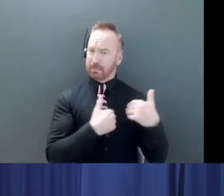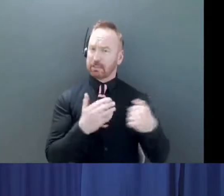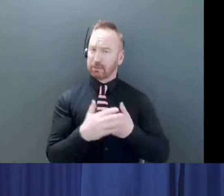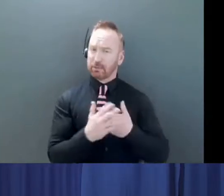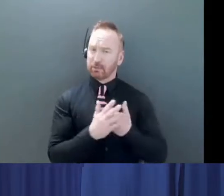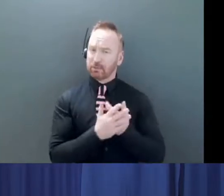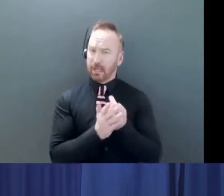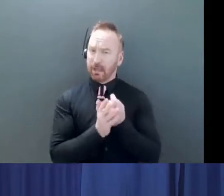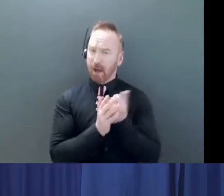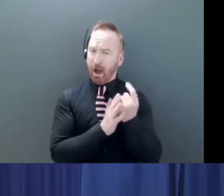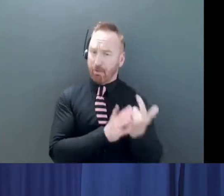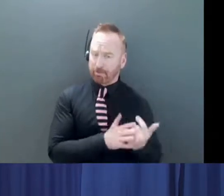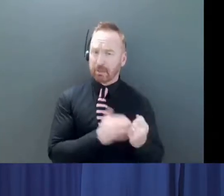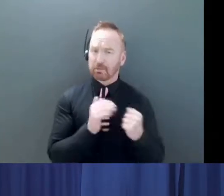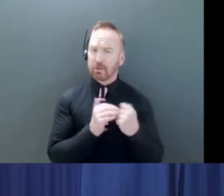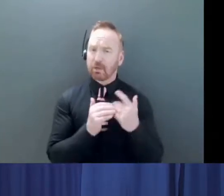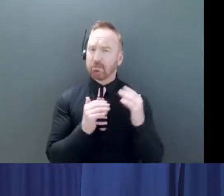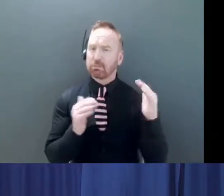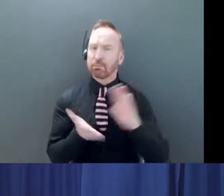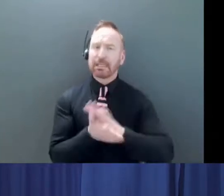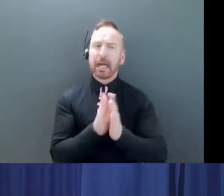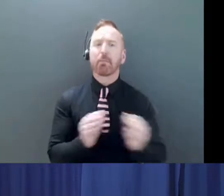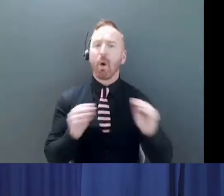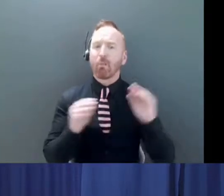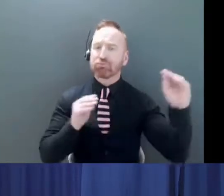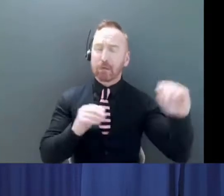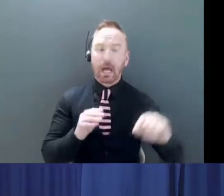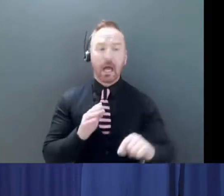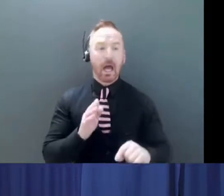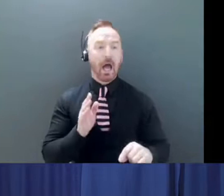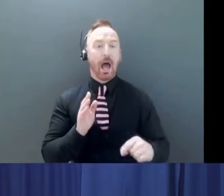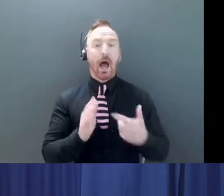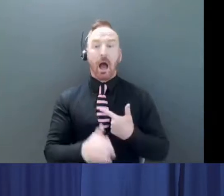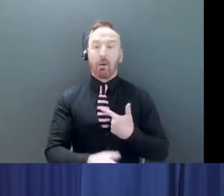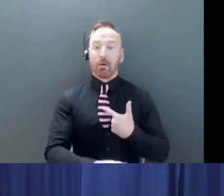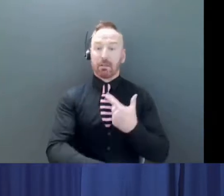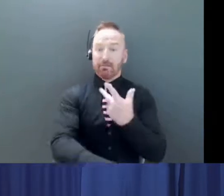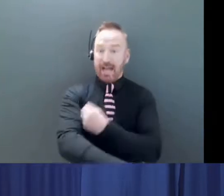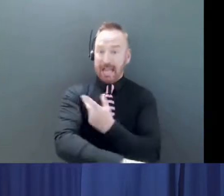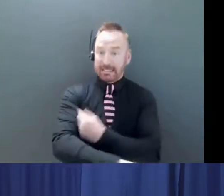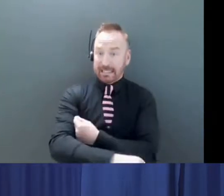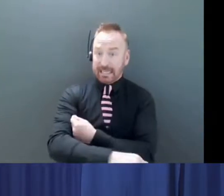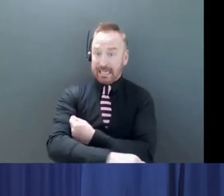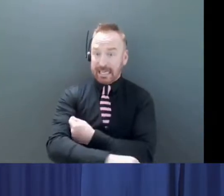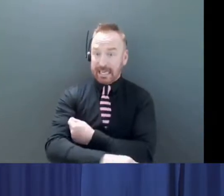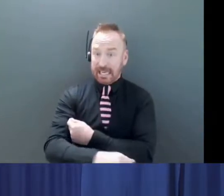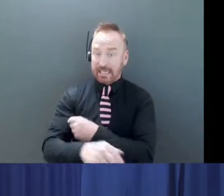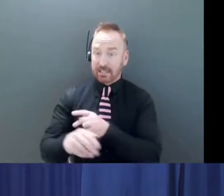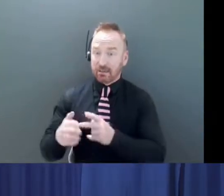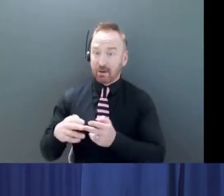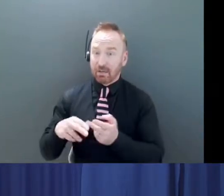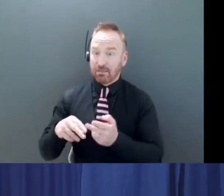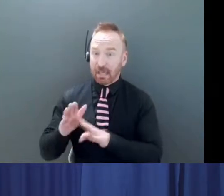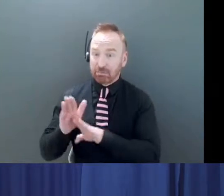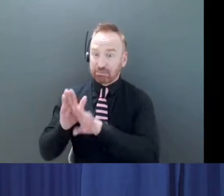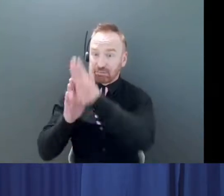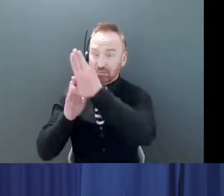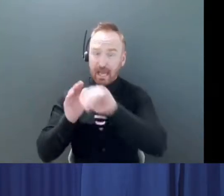Our daily case counts have been decreasing and our daily vaccine uptakes are increasing. This is what we need to see.